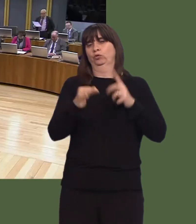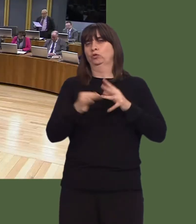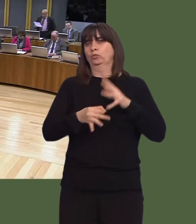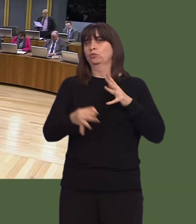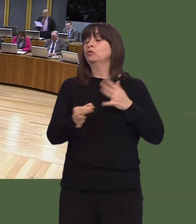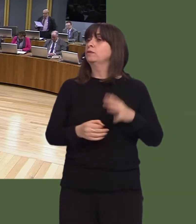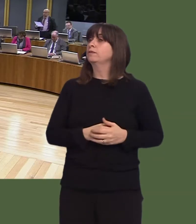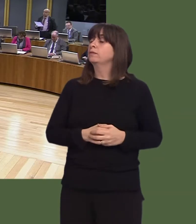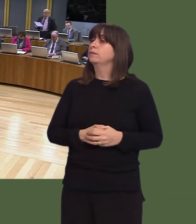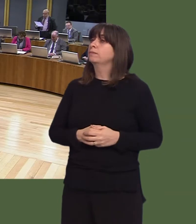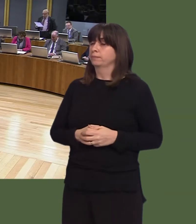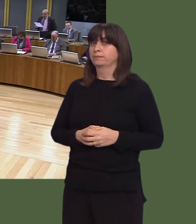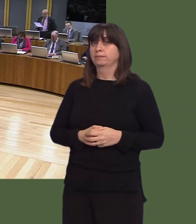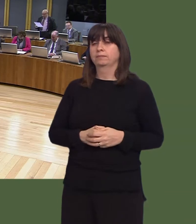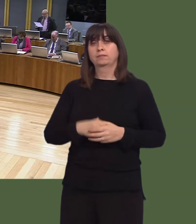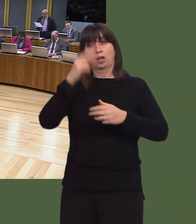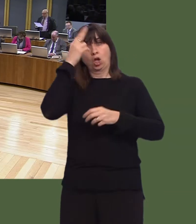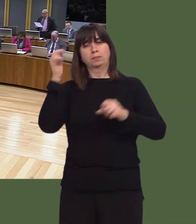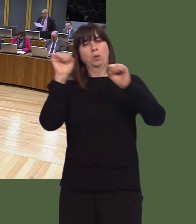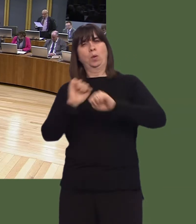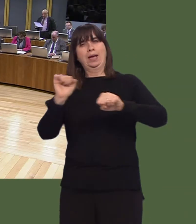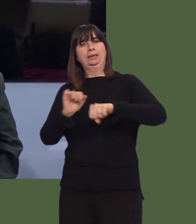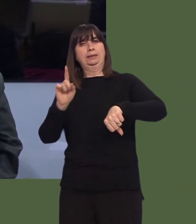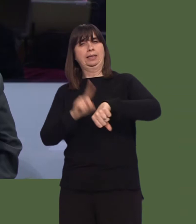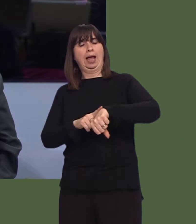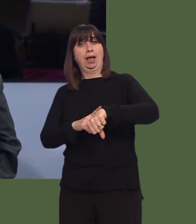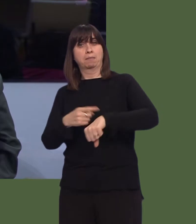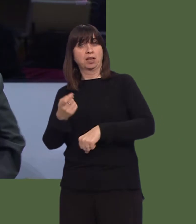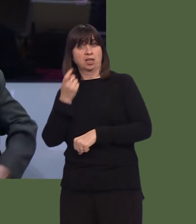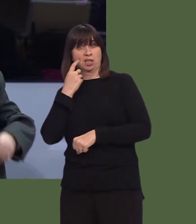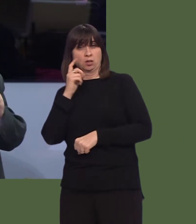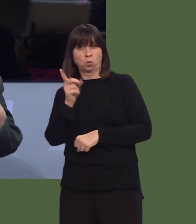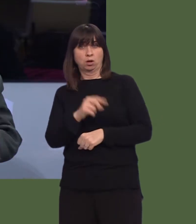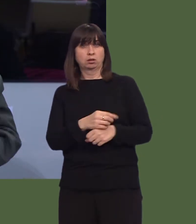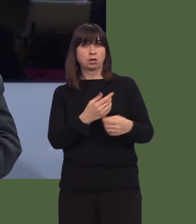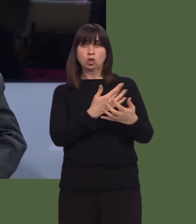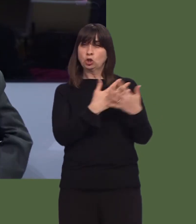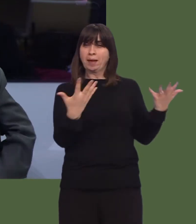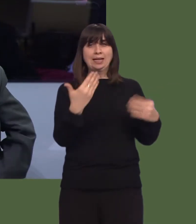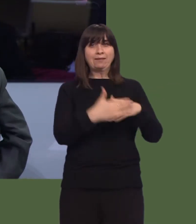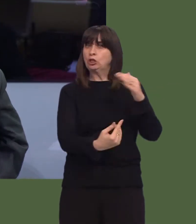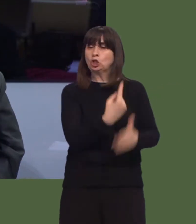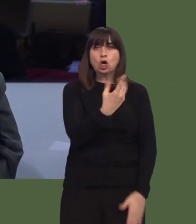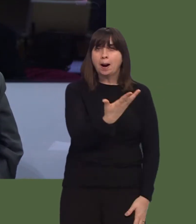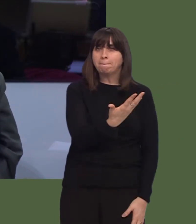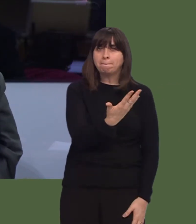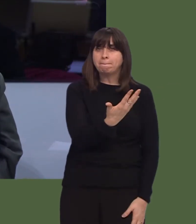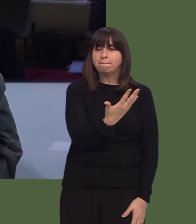One way to reduce the hospital waiting times is to tackle the problem of missed out-patient appointments.